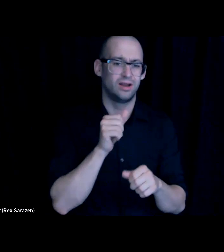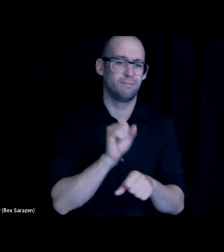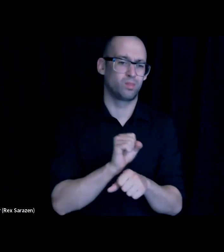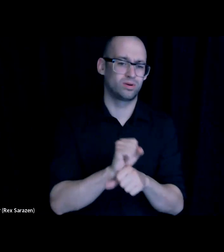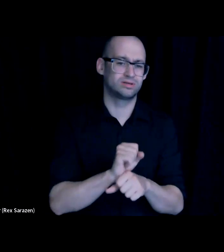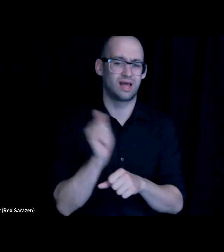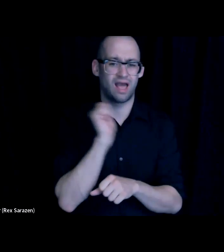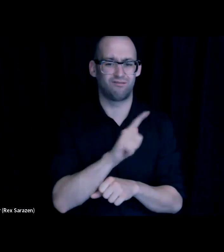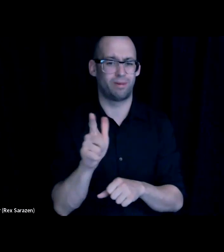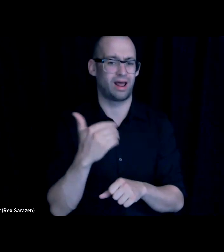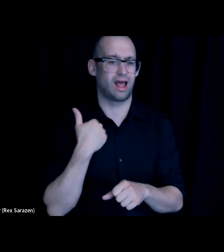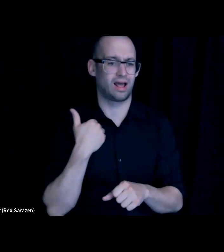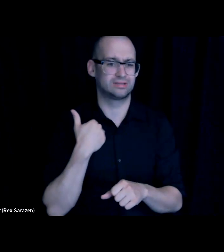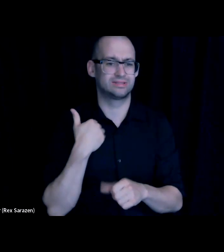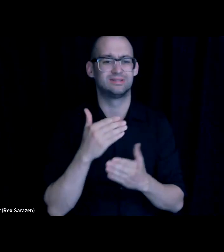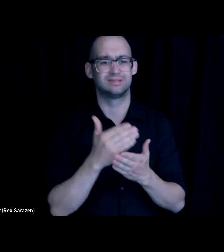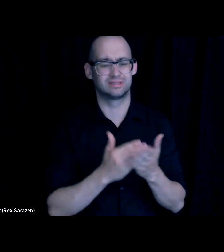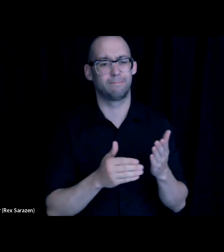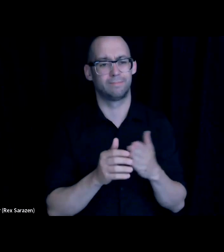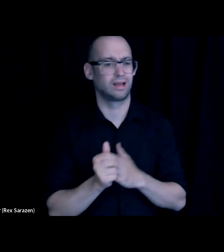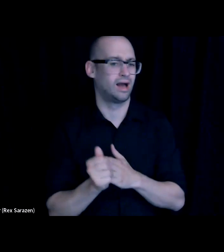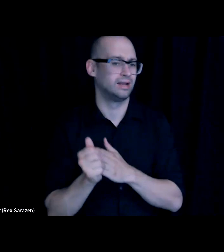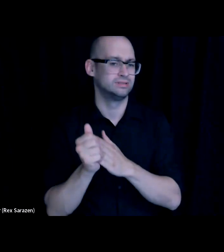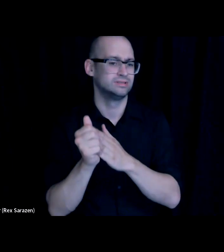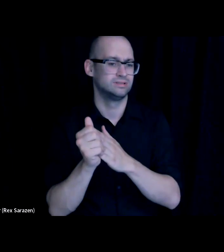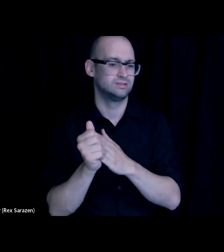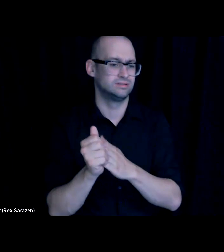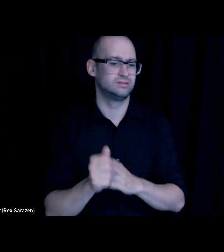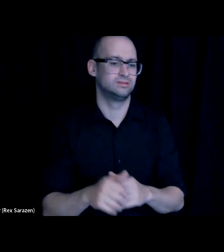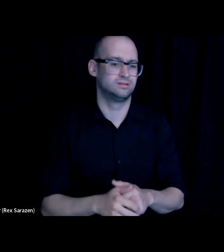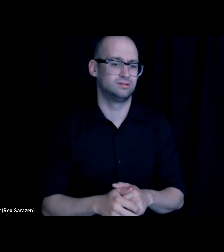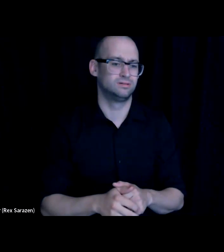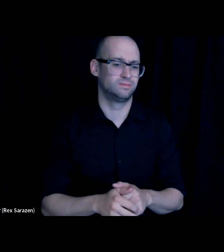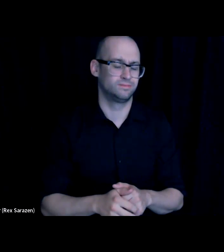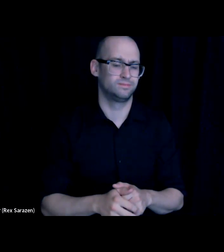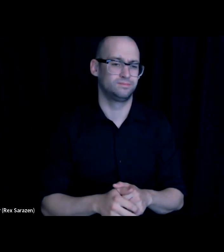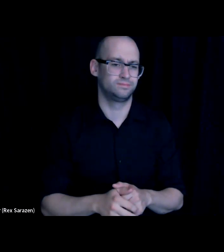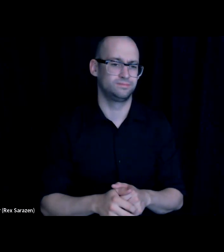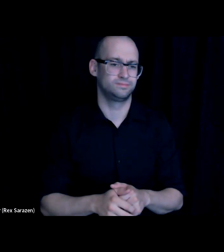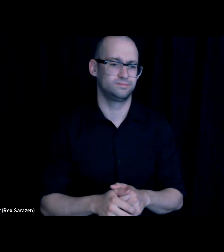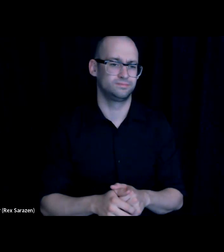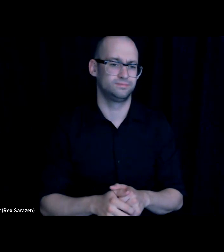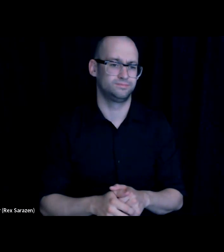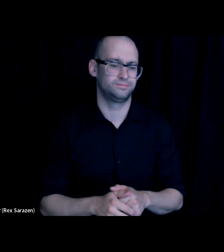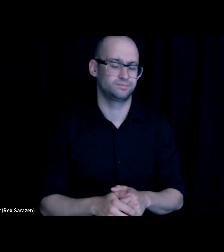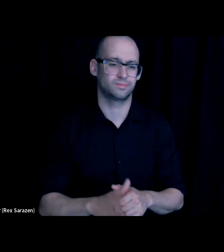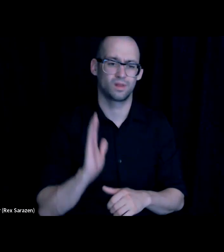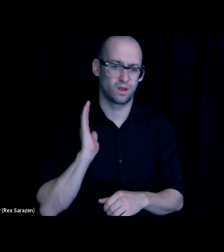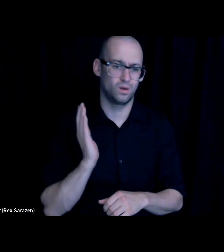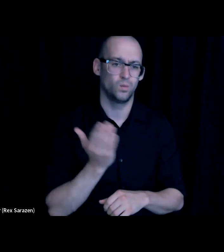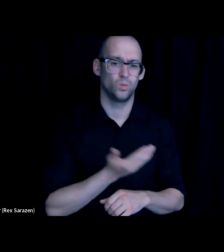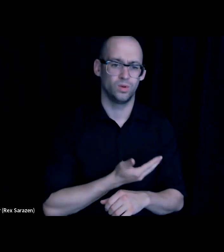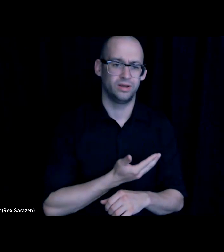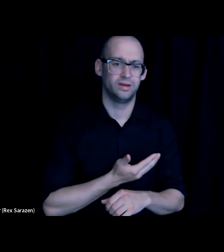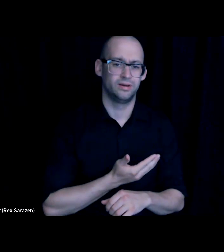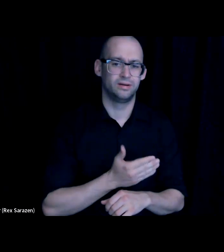has some guidance within the California learning guidance document. We we build digital leaders